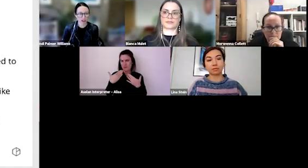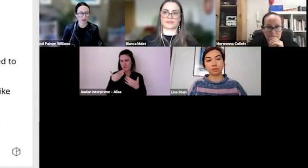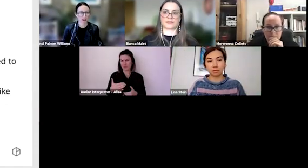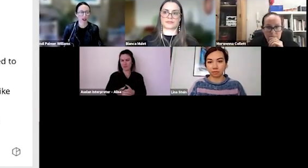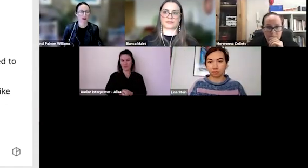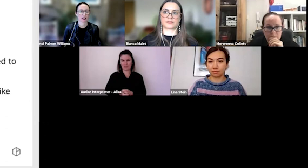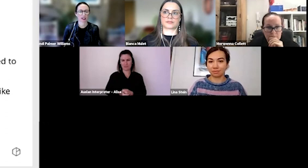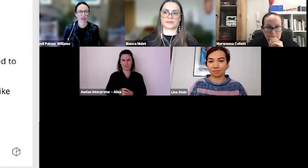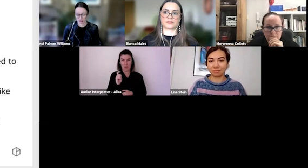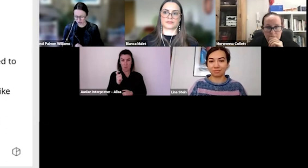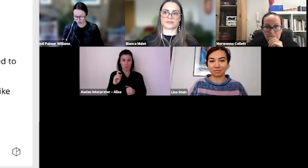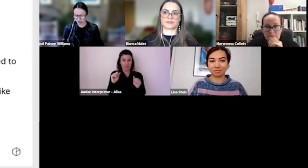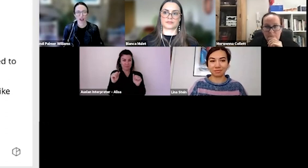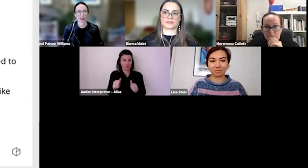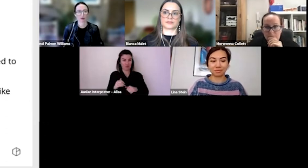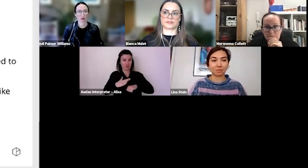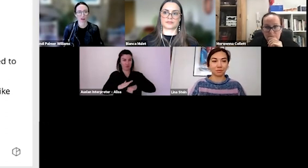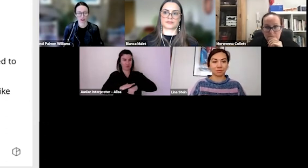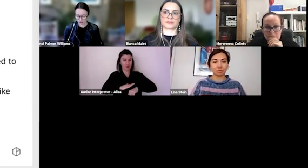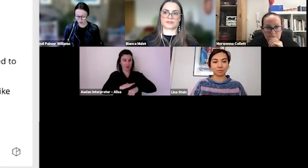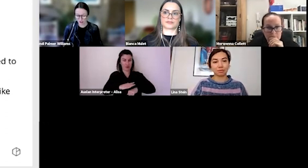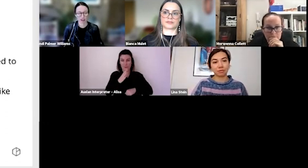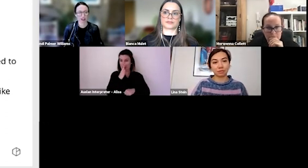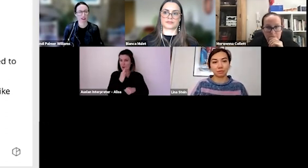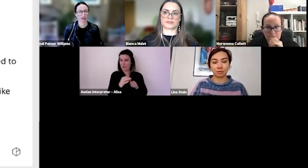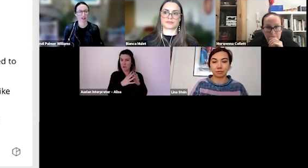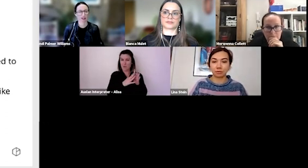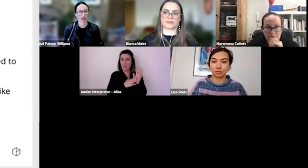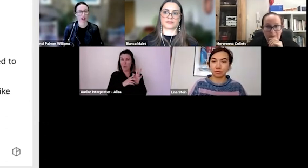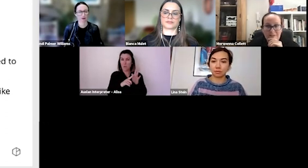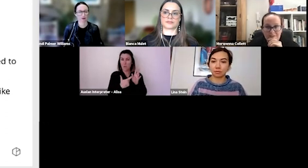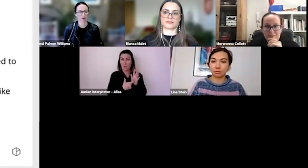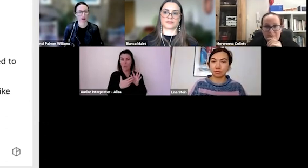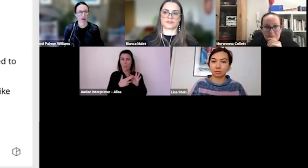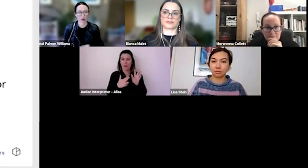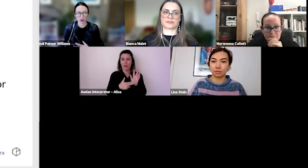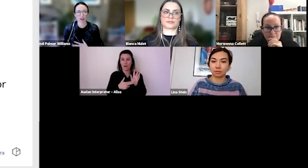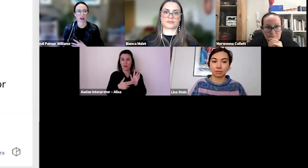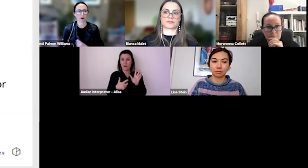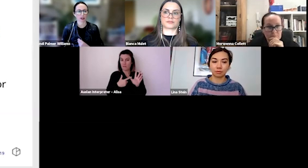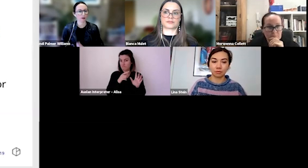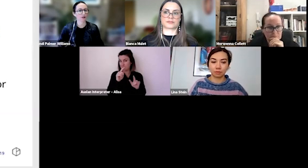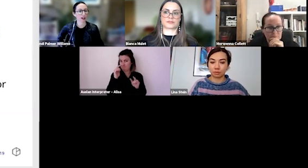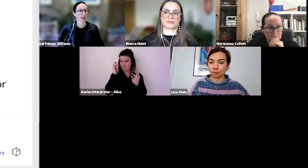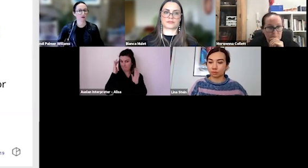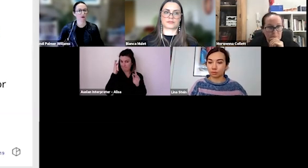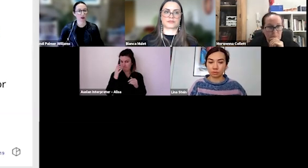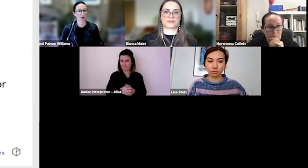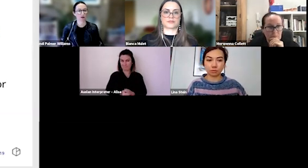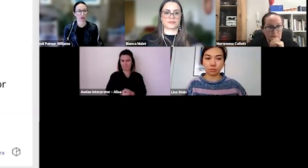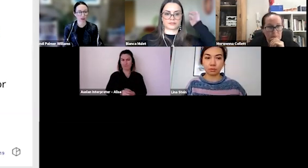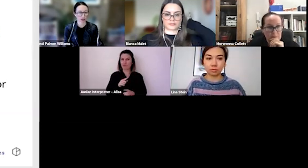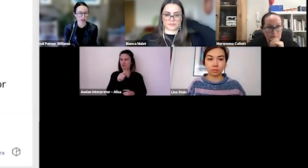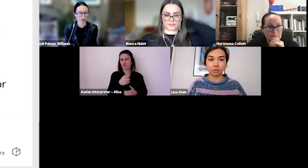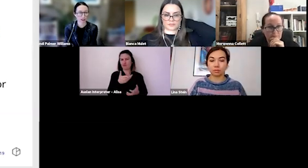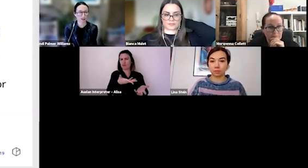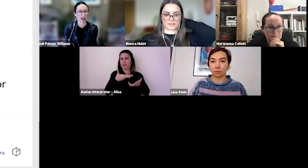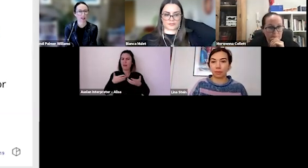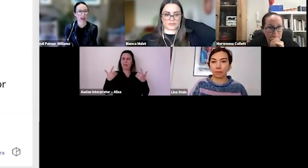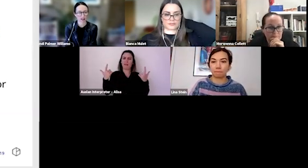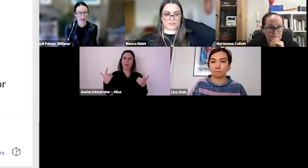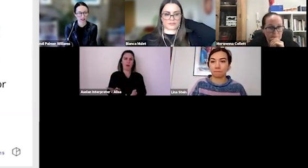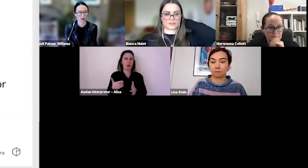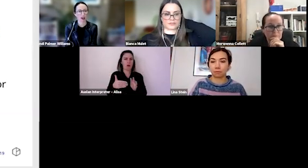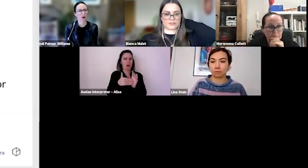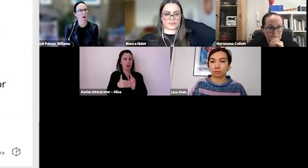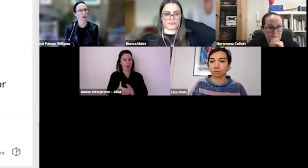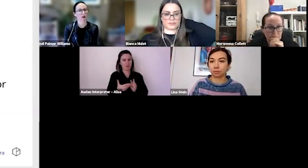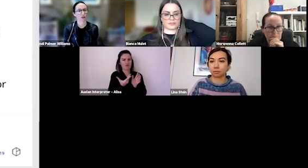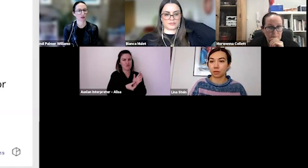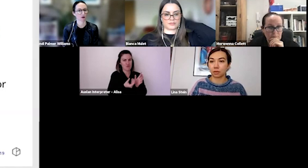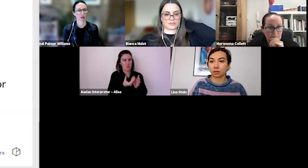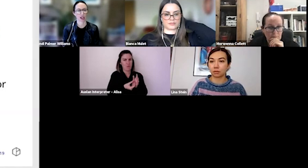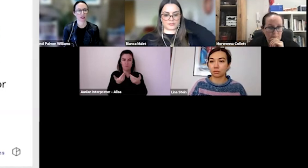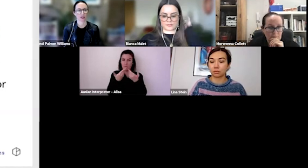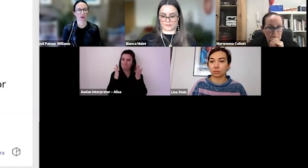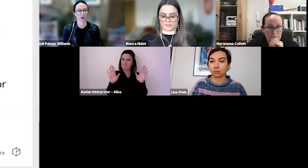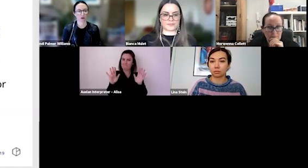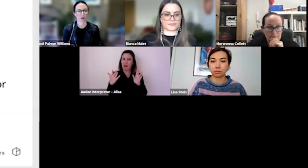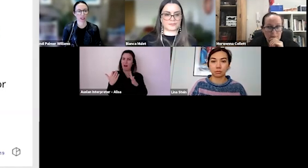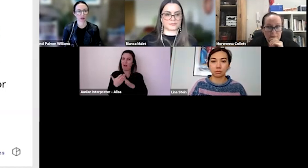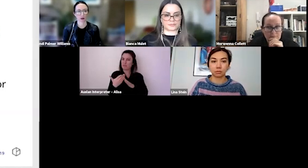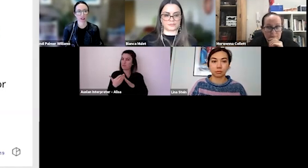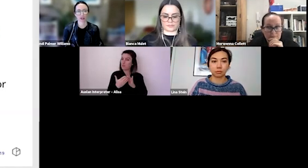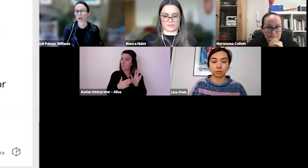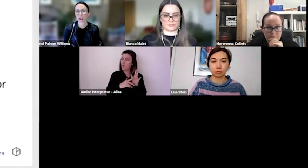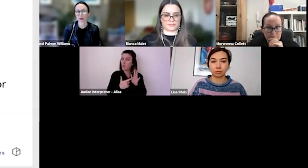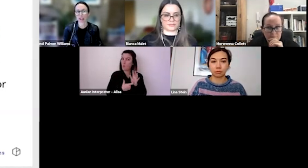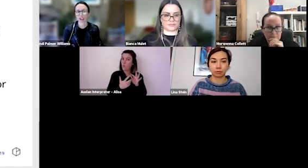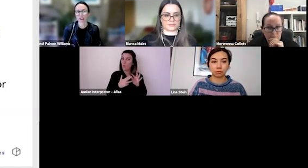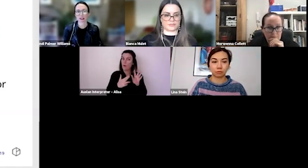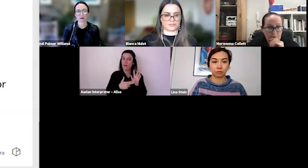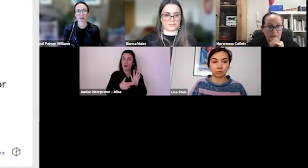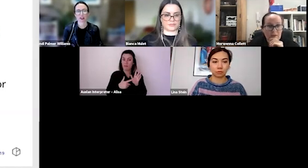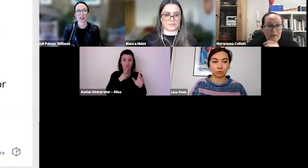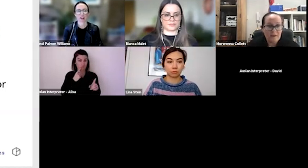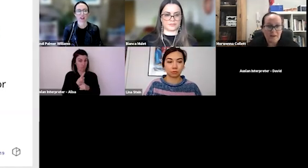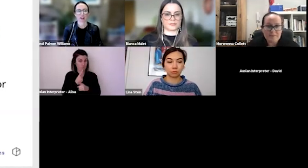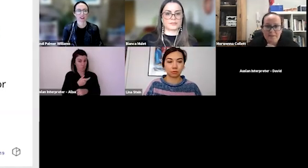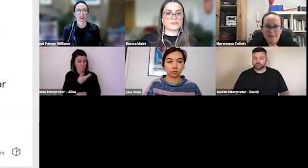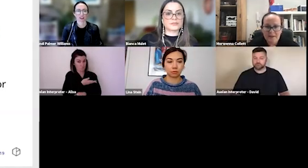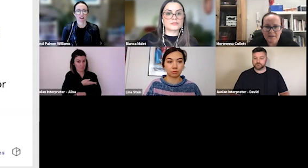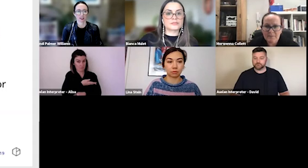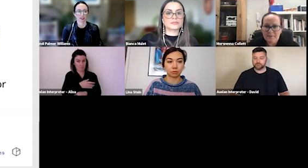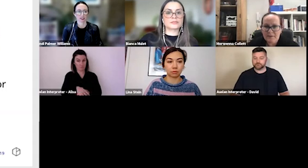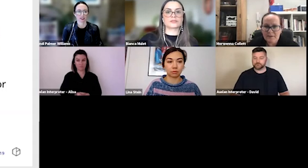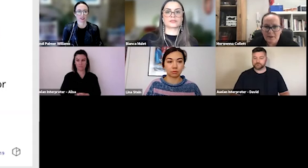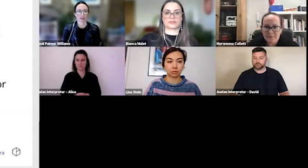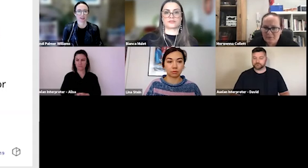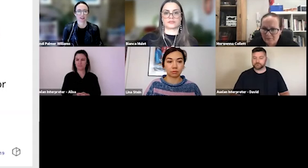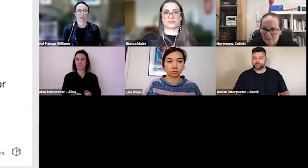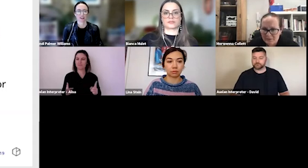So you can look out for fresh data coming your way soon and if you're not already subscribed